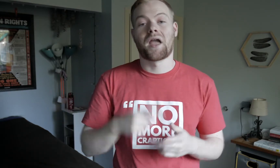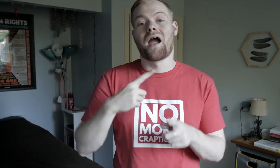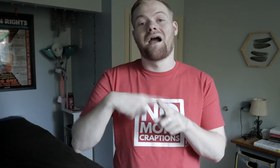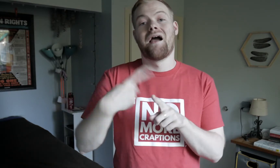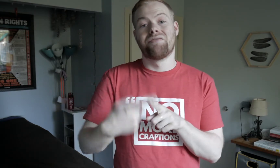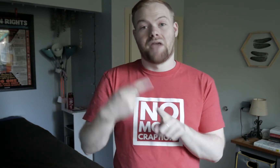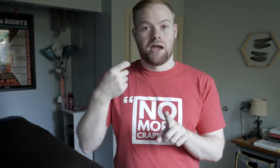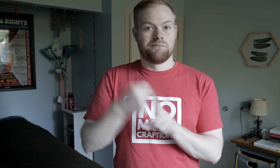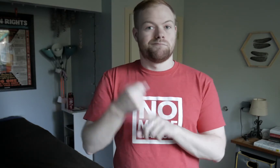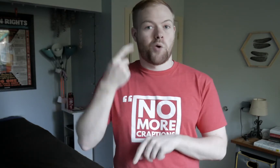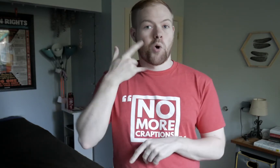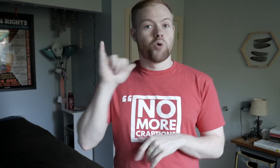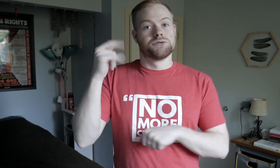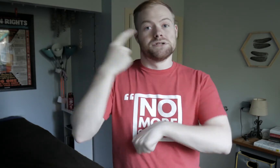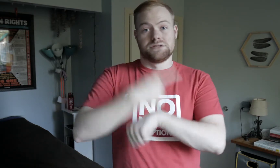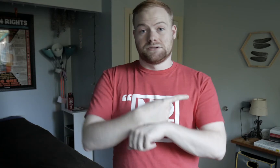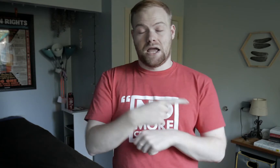Then came the golden days.